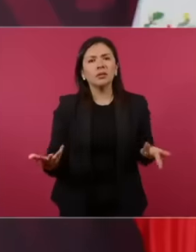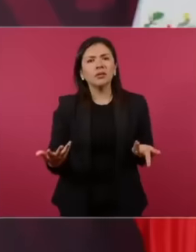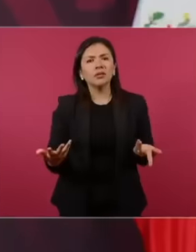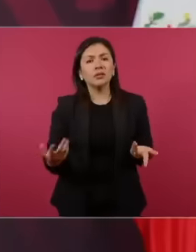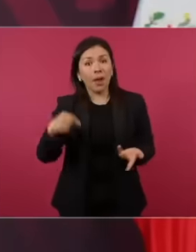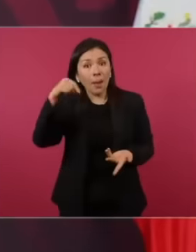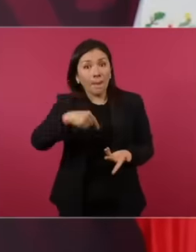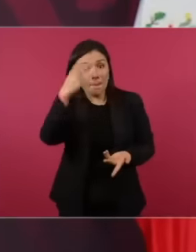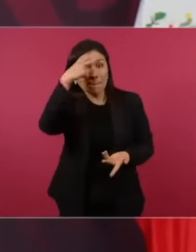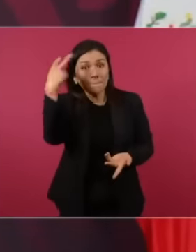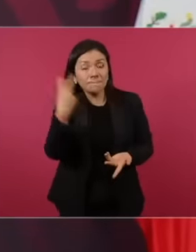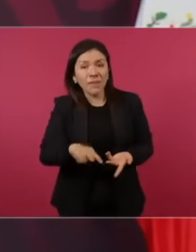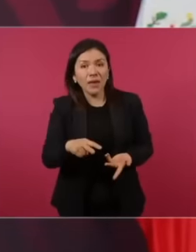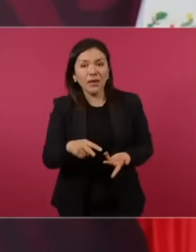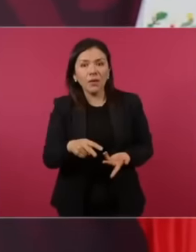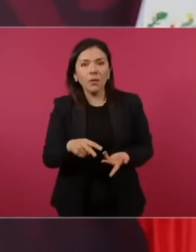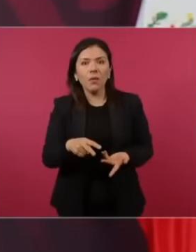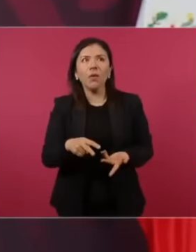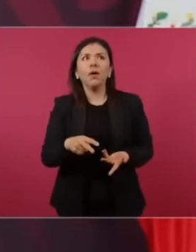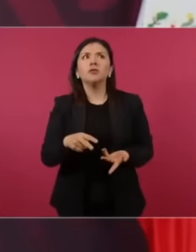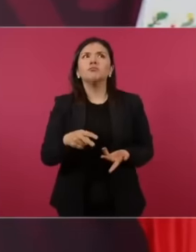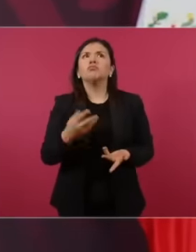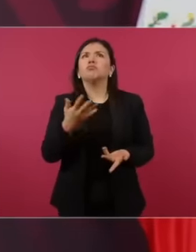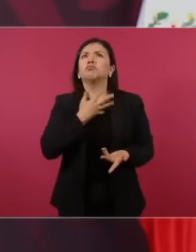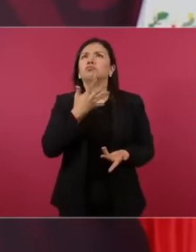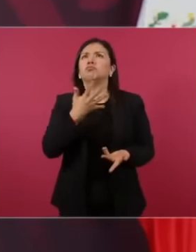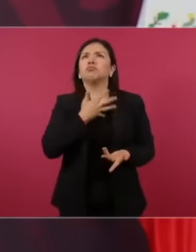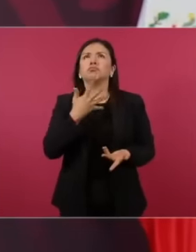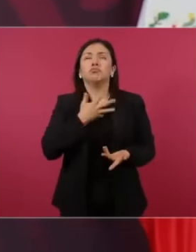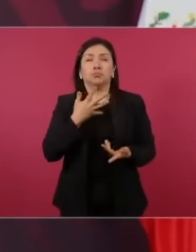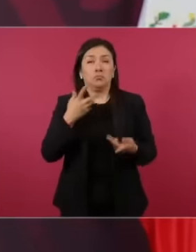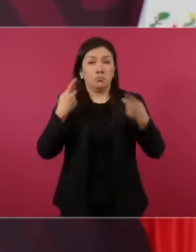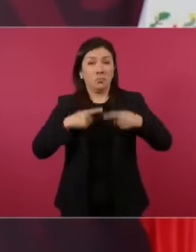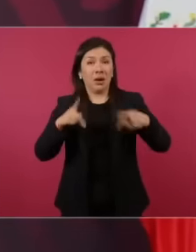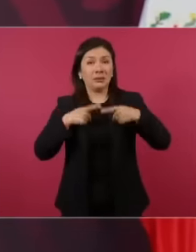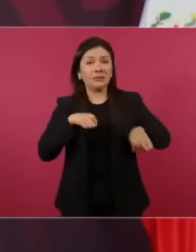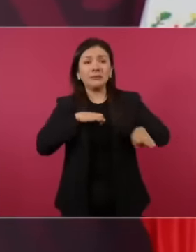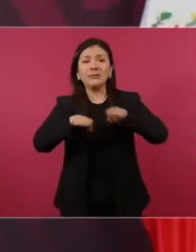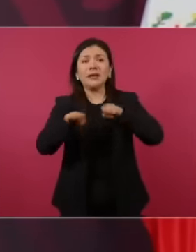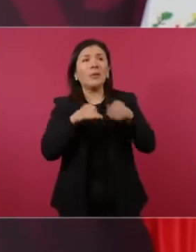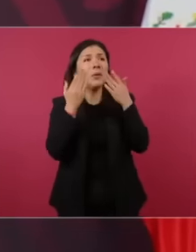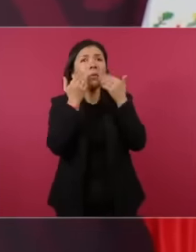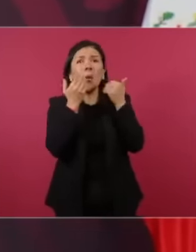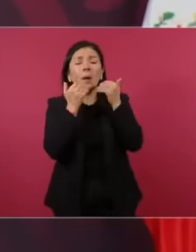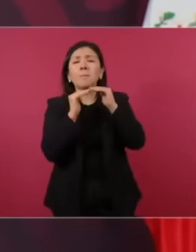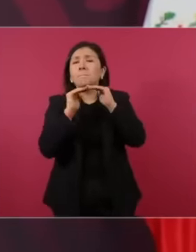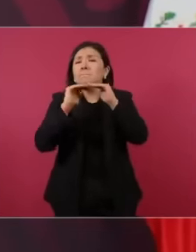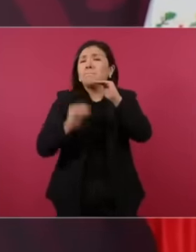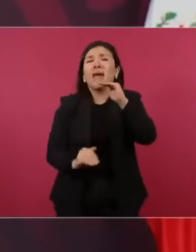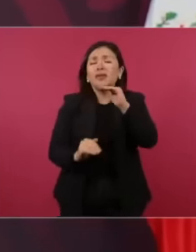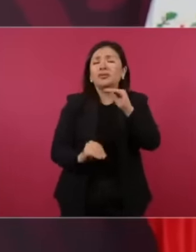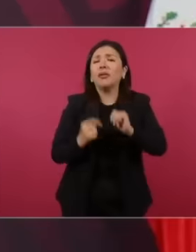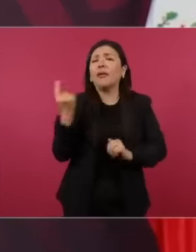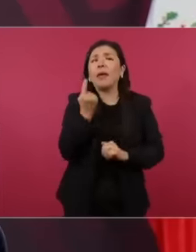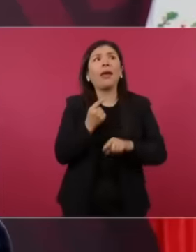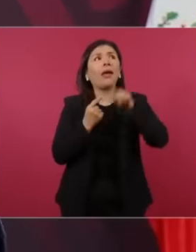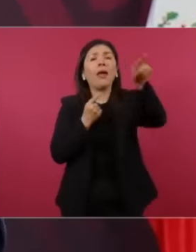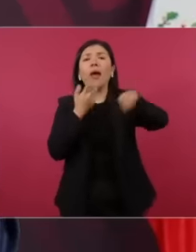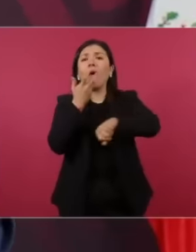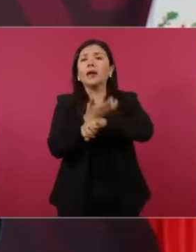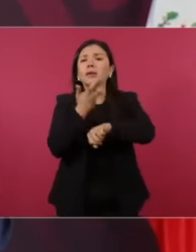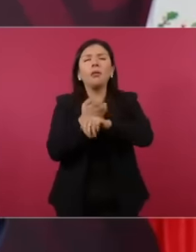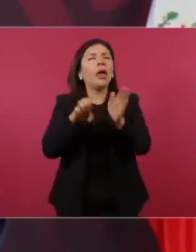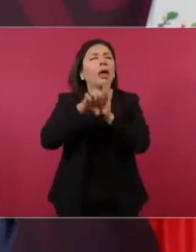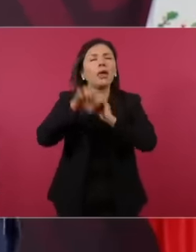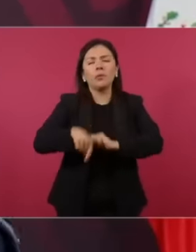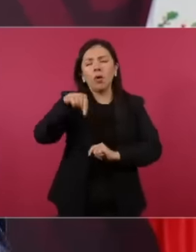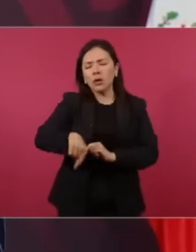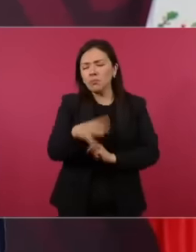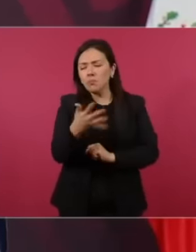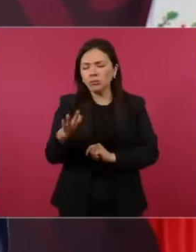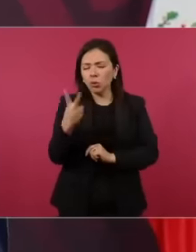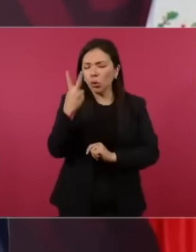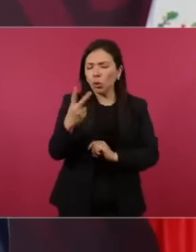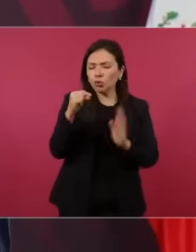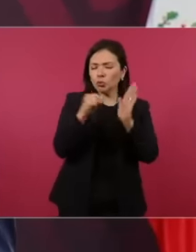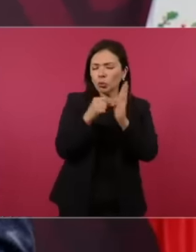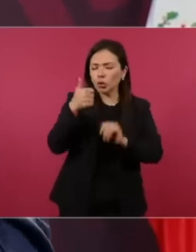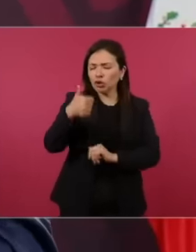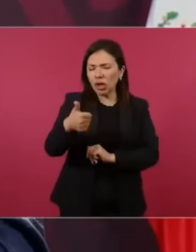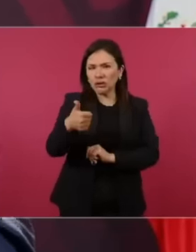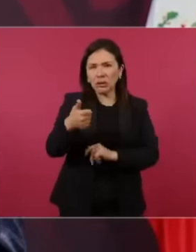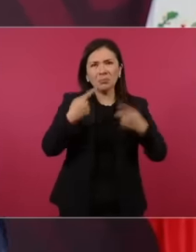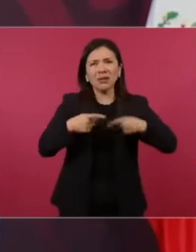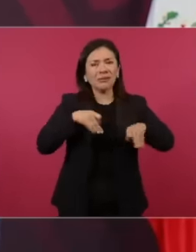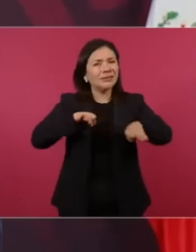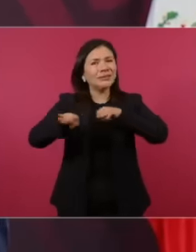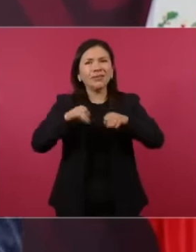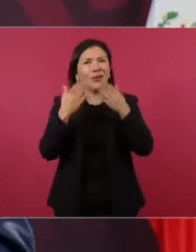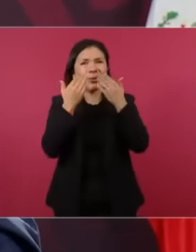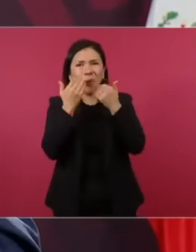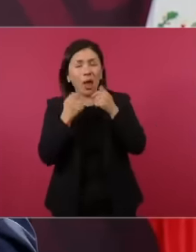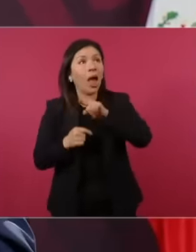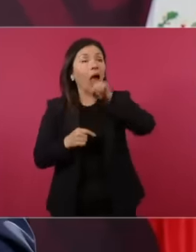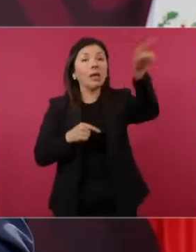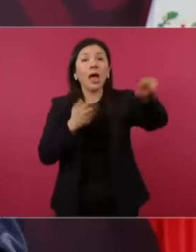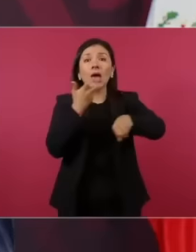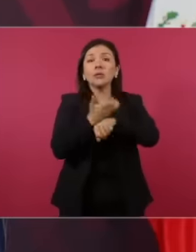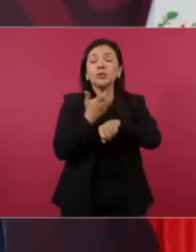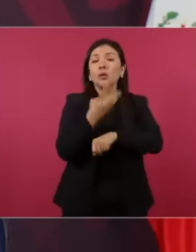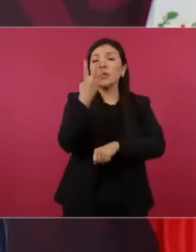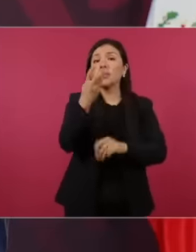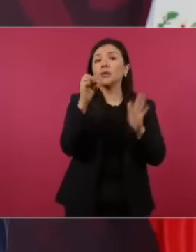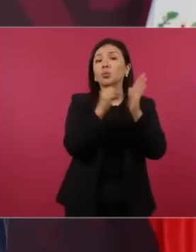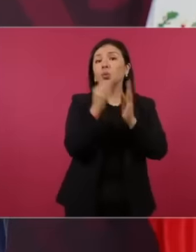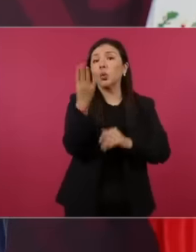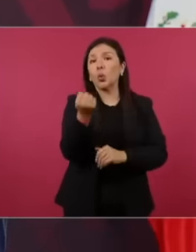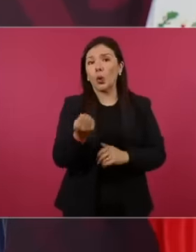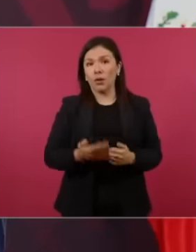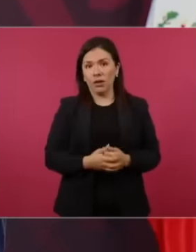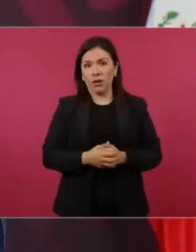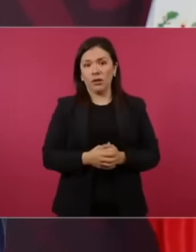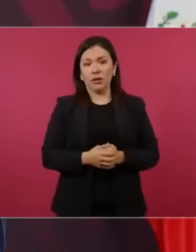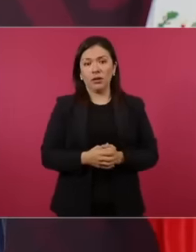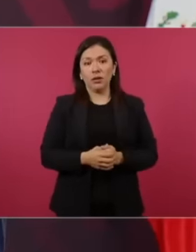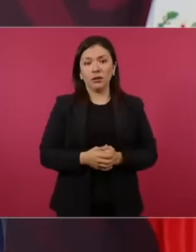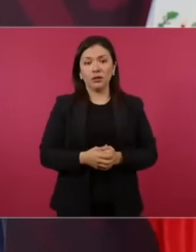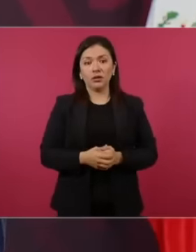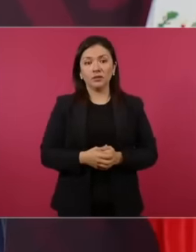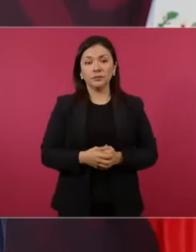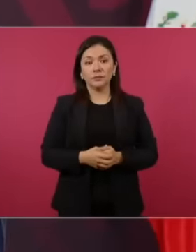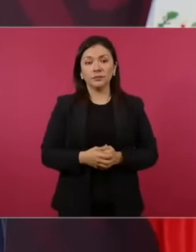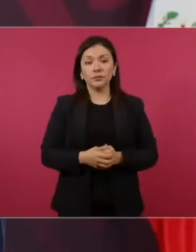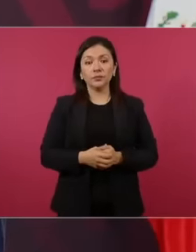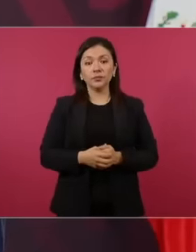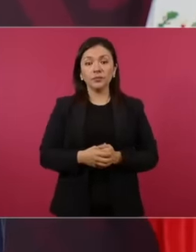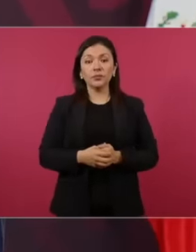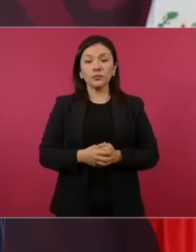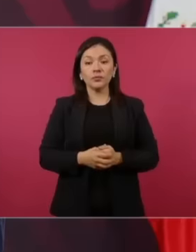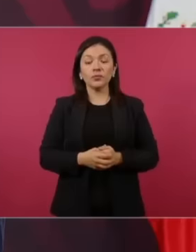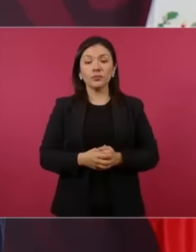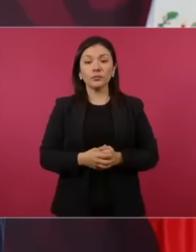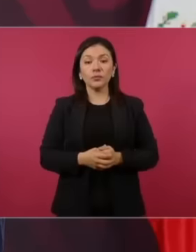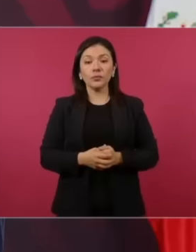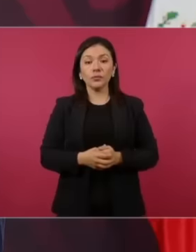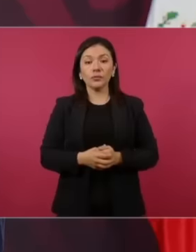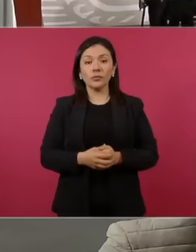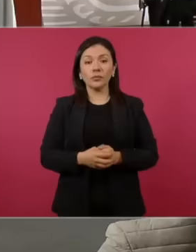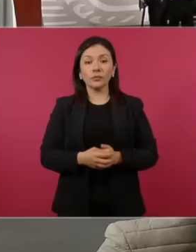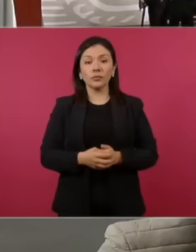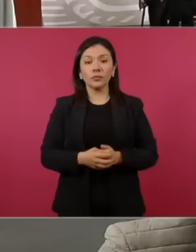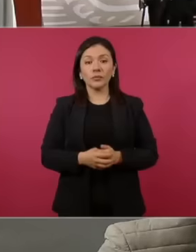has less unemployment than the United States. We have 2.6 unemployment. The United States has 3.9